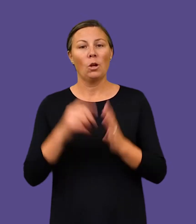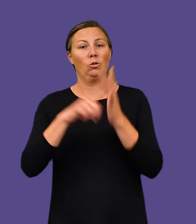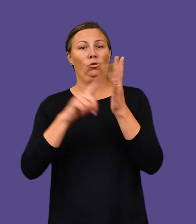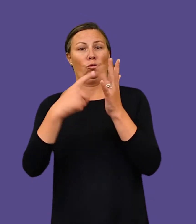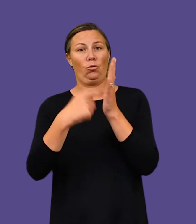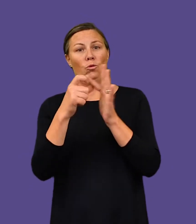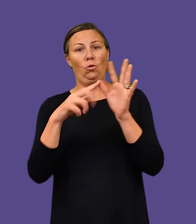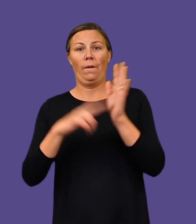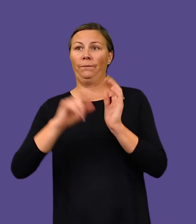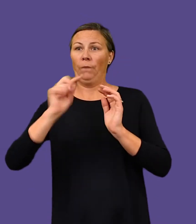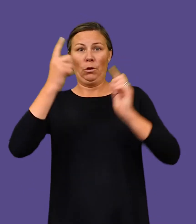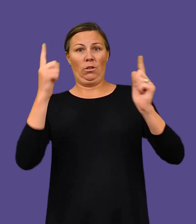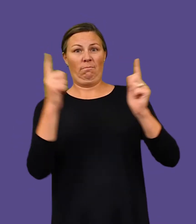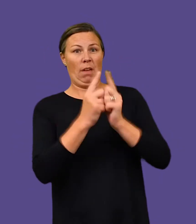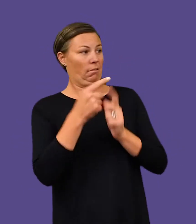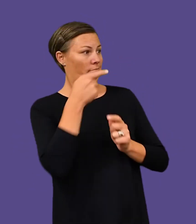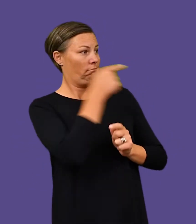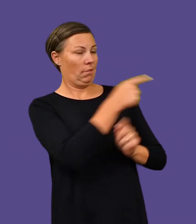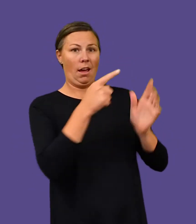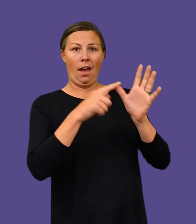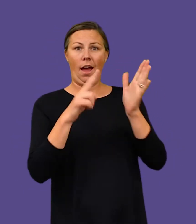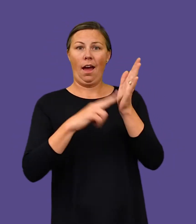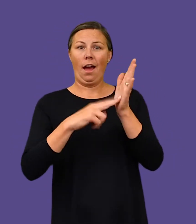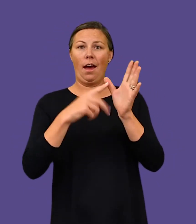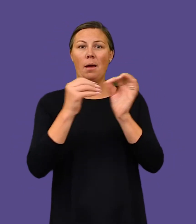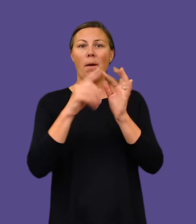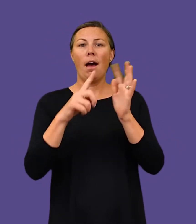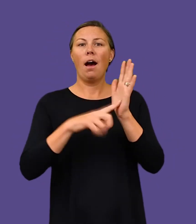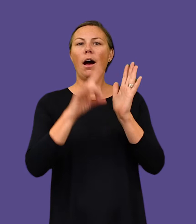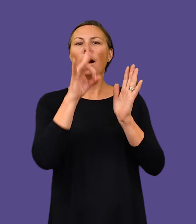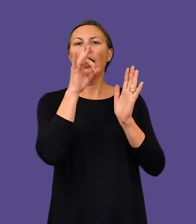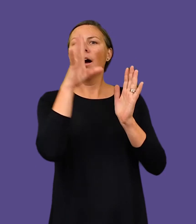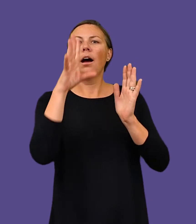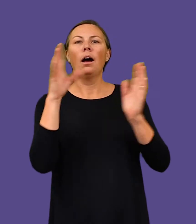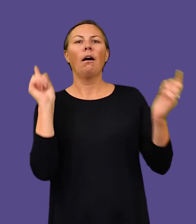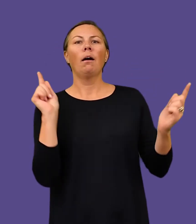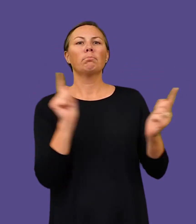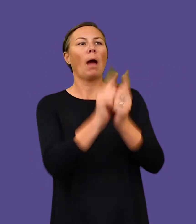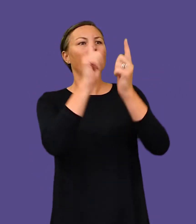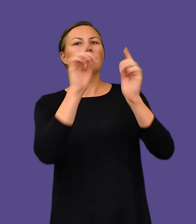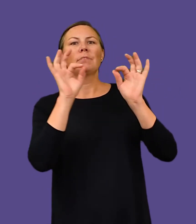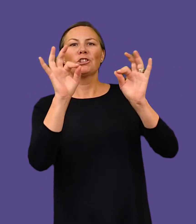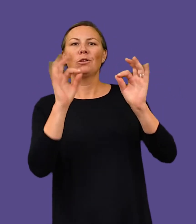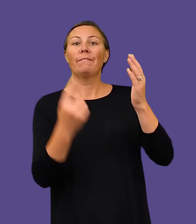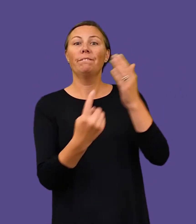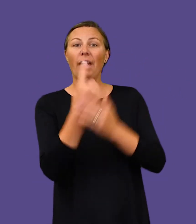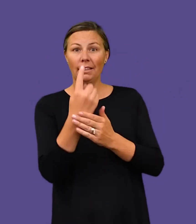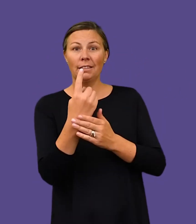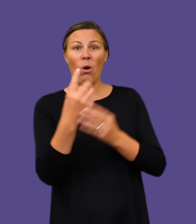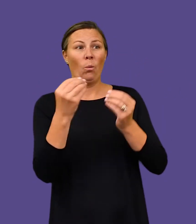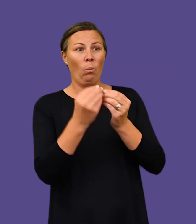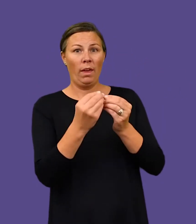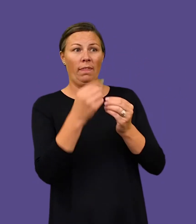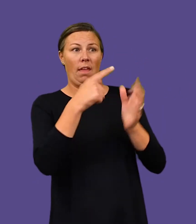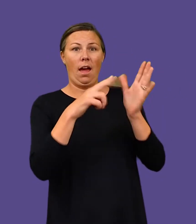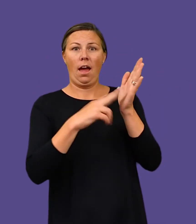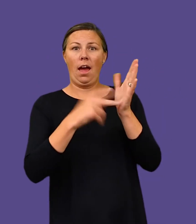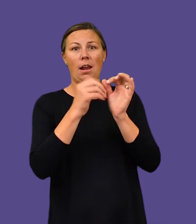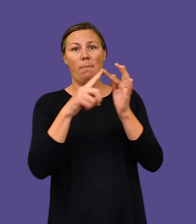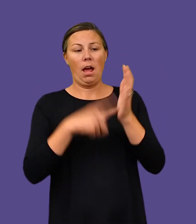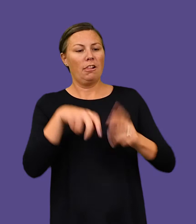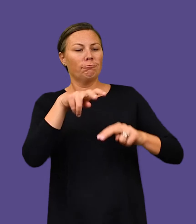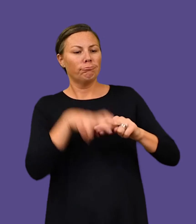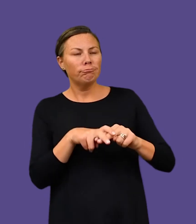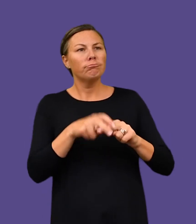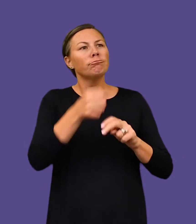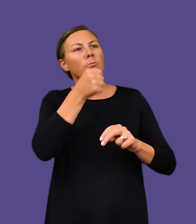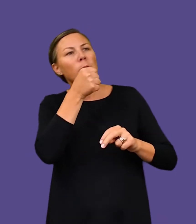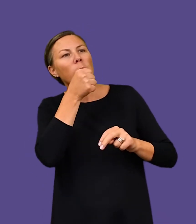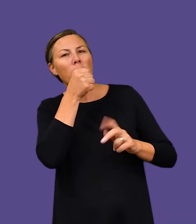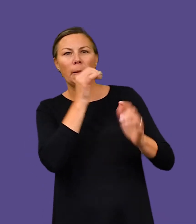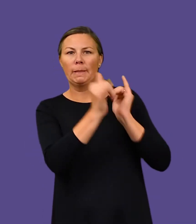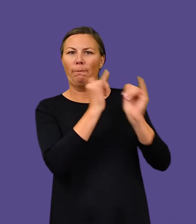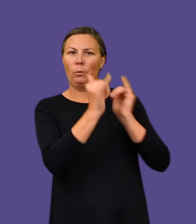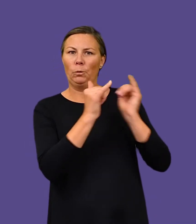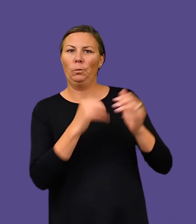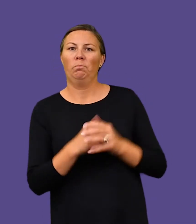‘I met Annabel by chance at an event I was attending where she happened to be doing an interview.